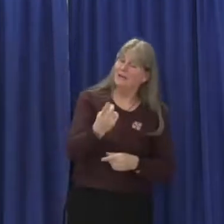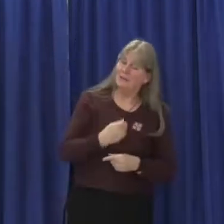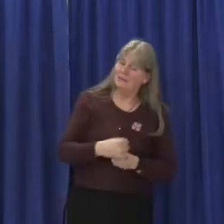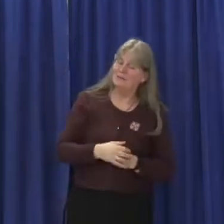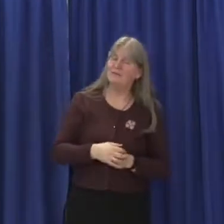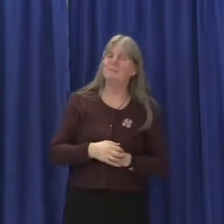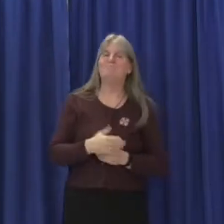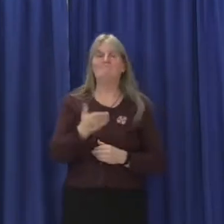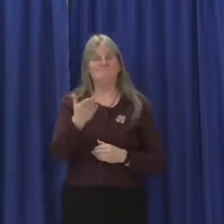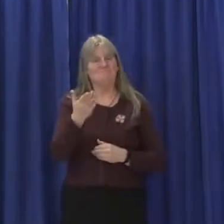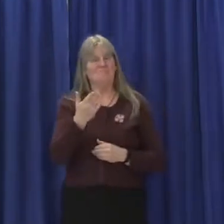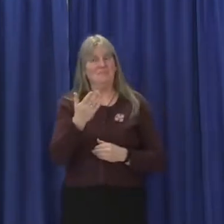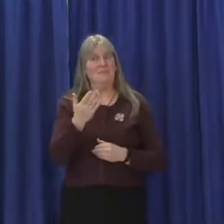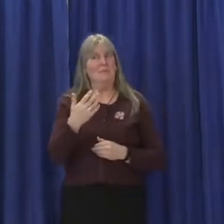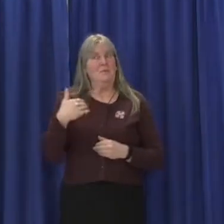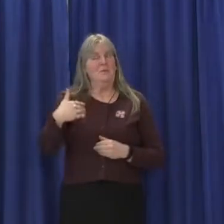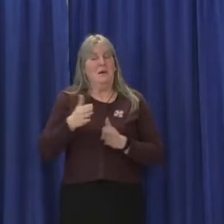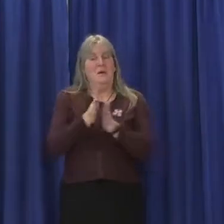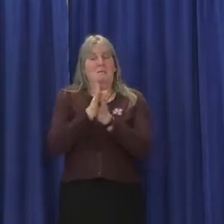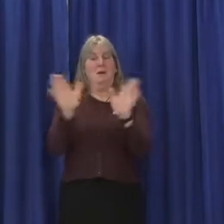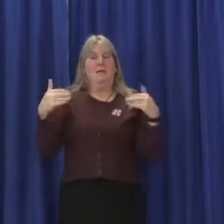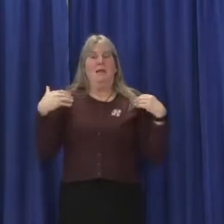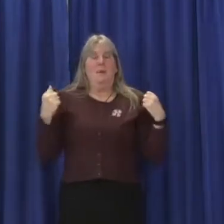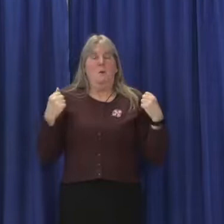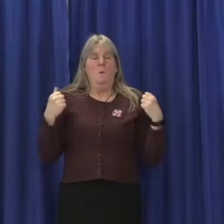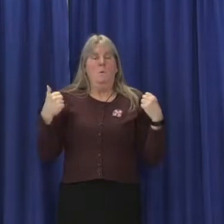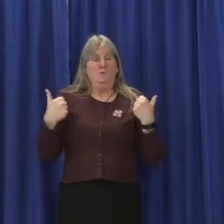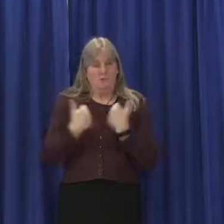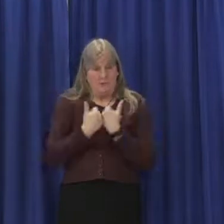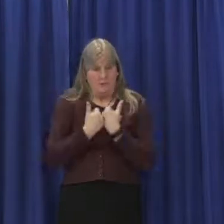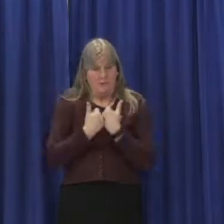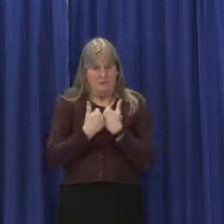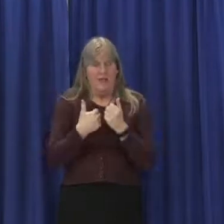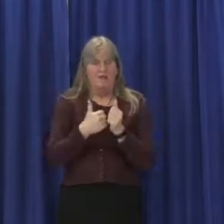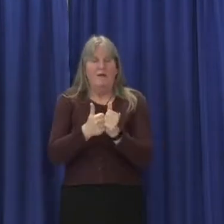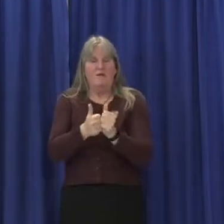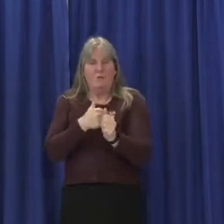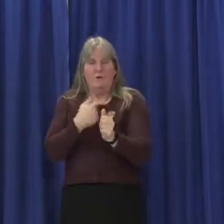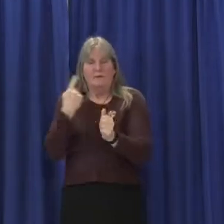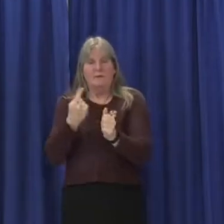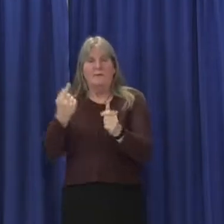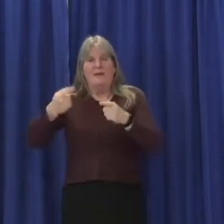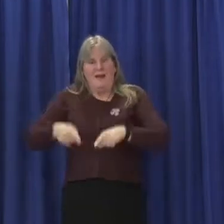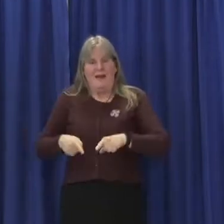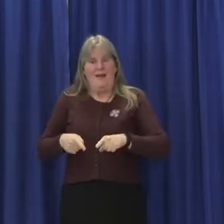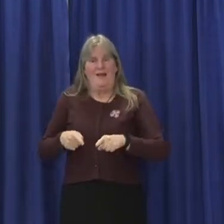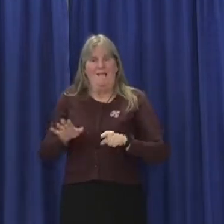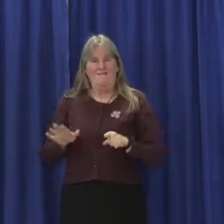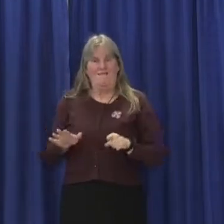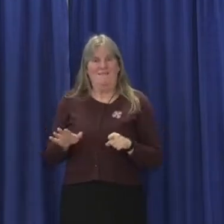biggest challenges of public health. If you prevent something from happening, then it didn't